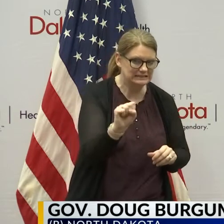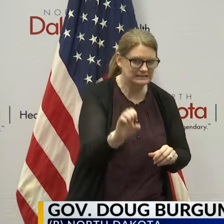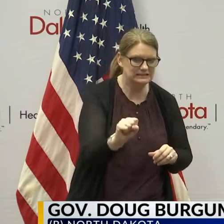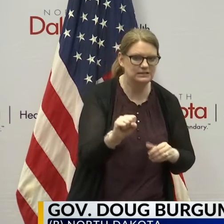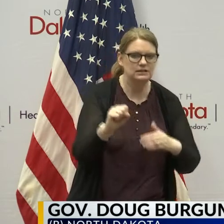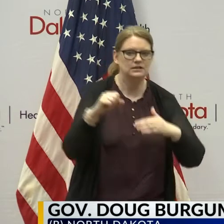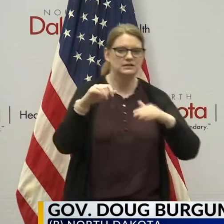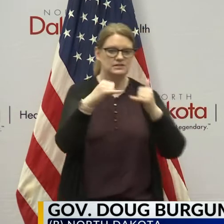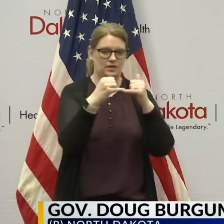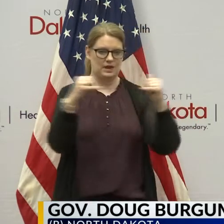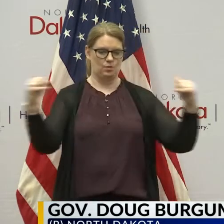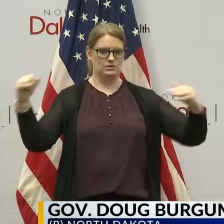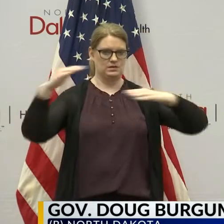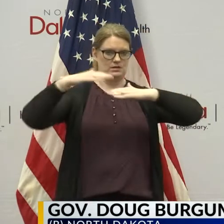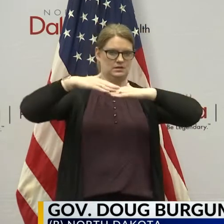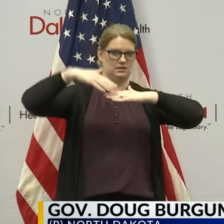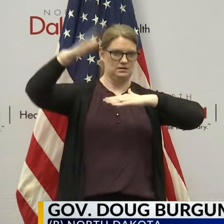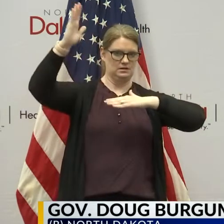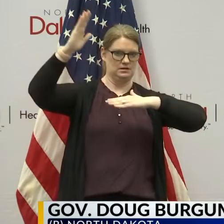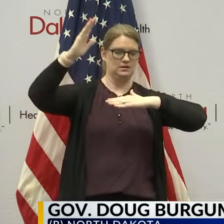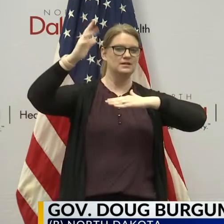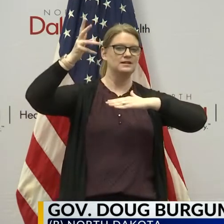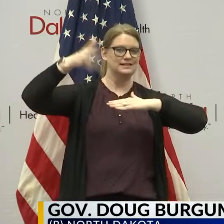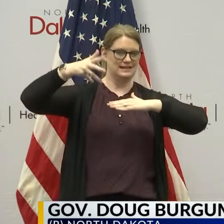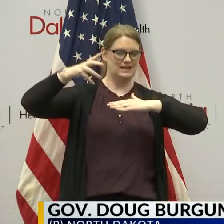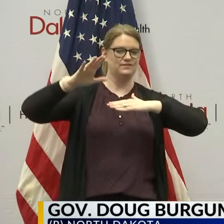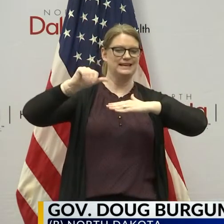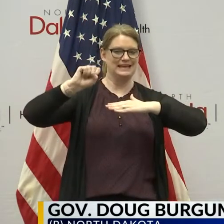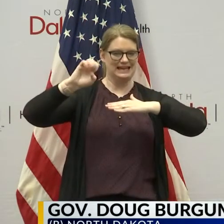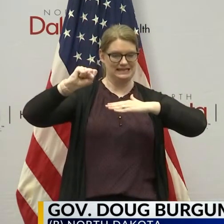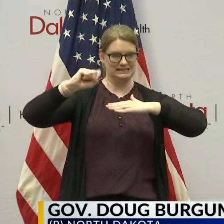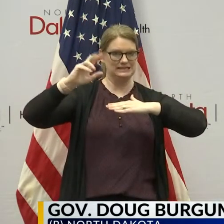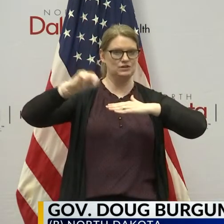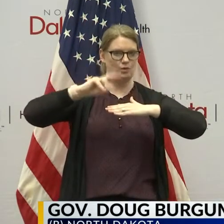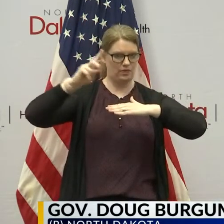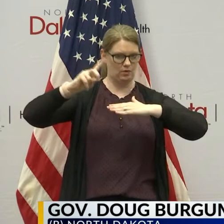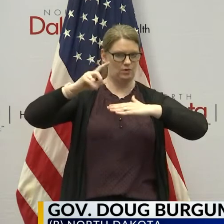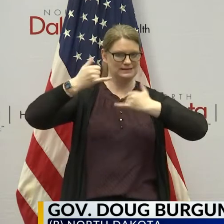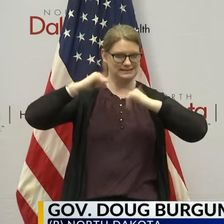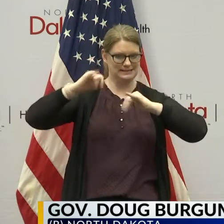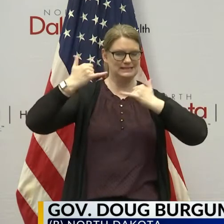HEALTHCARE RELATES TO THE NUMBER OF ACTIVE CASES.